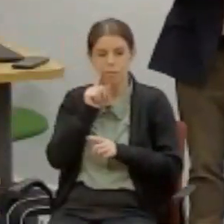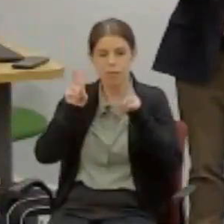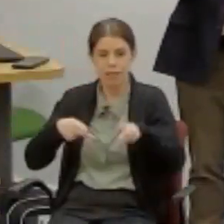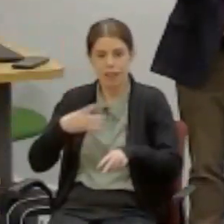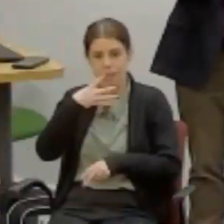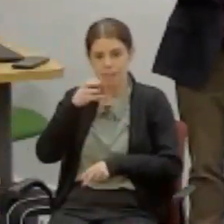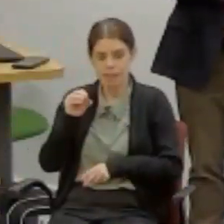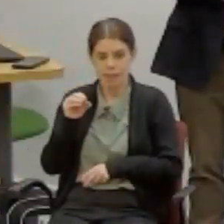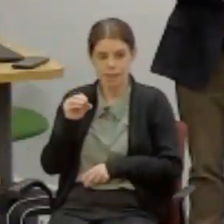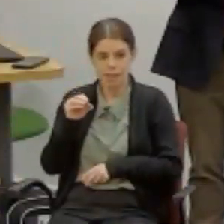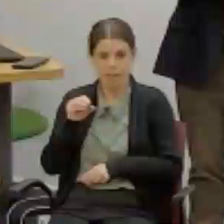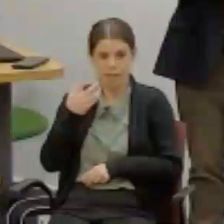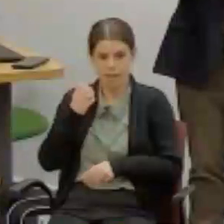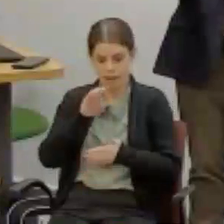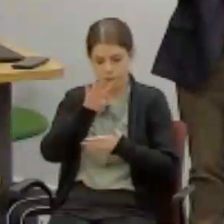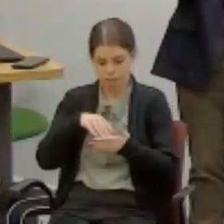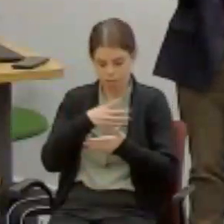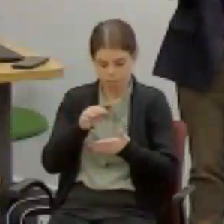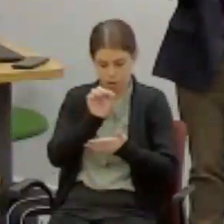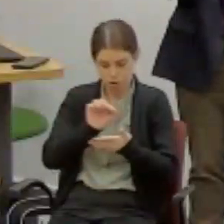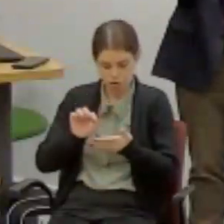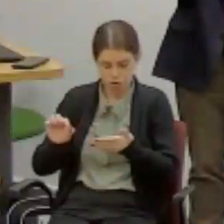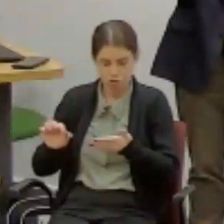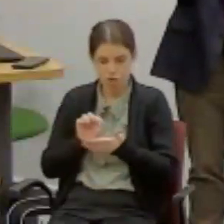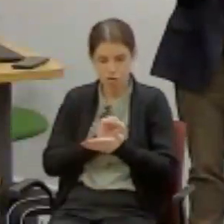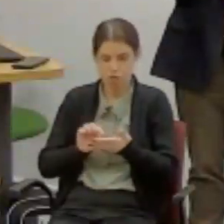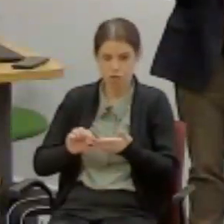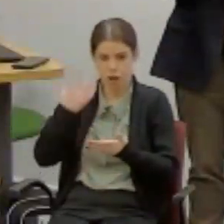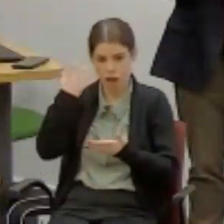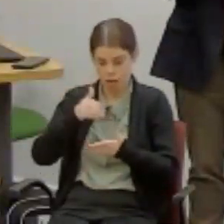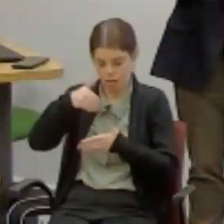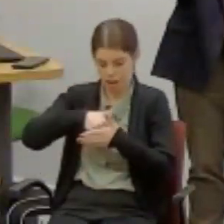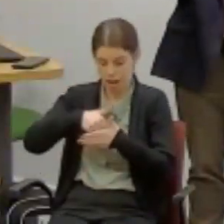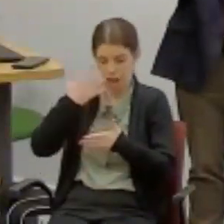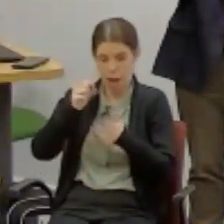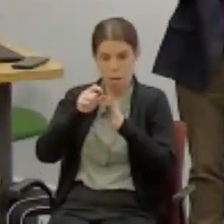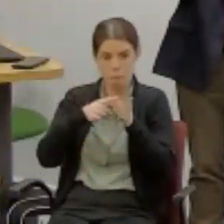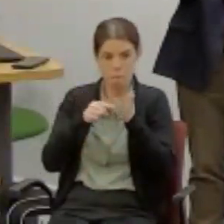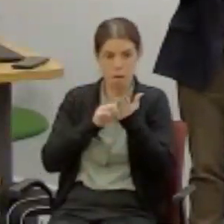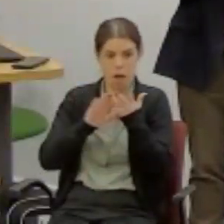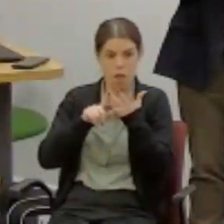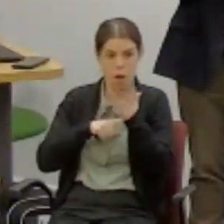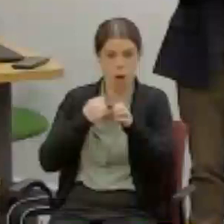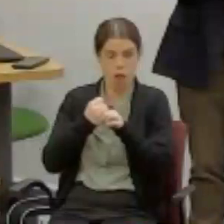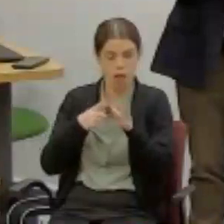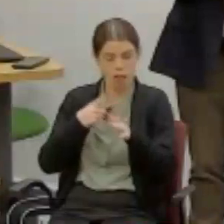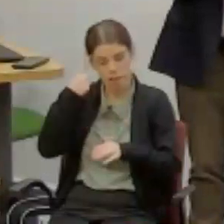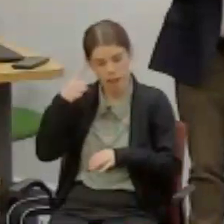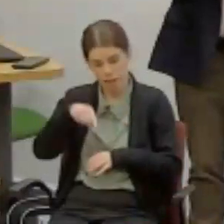We've been doing the Times crossword, and their brain is full of pathology swirls Alzheimer's disease. But they've been functioning perfectly. Okay.